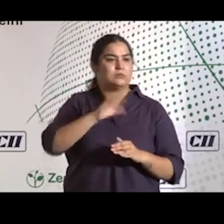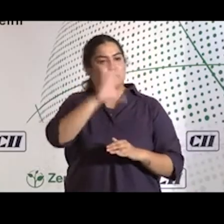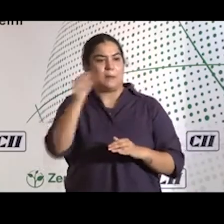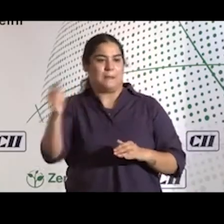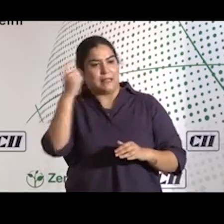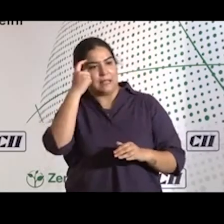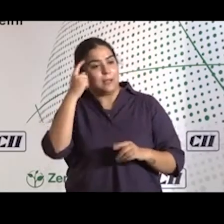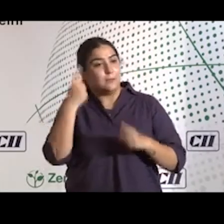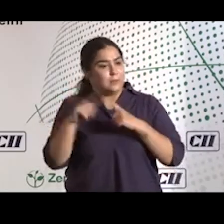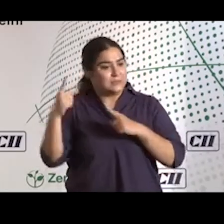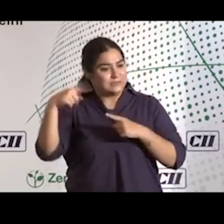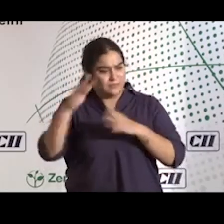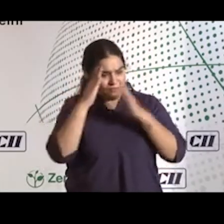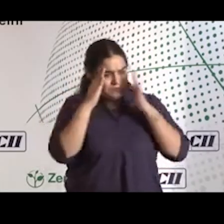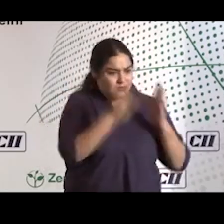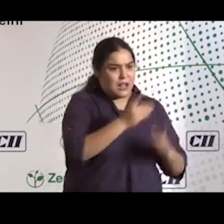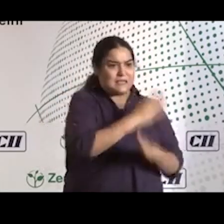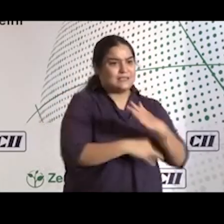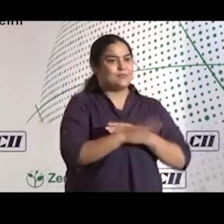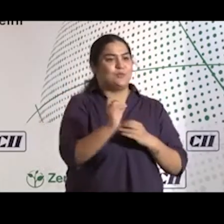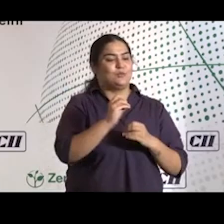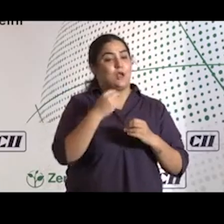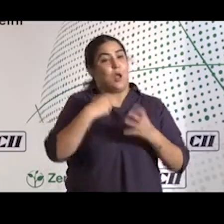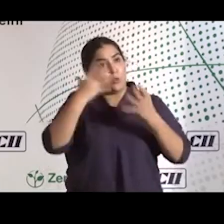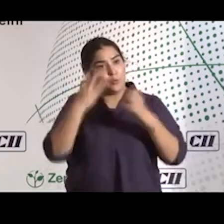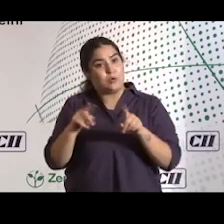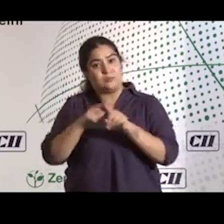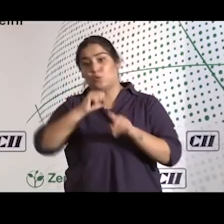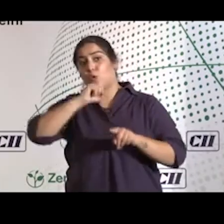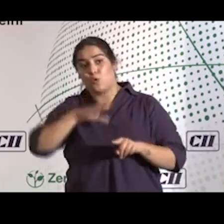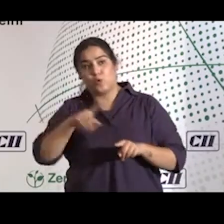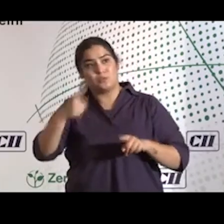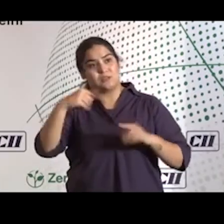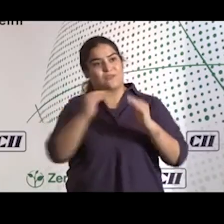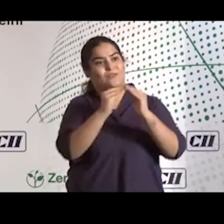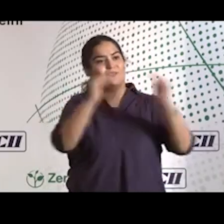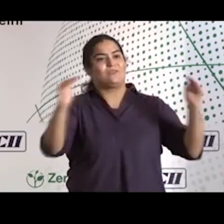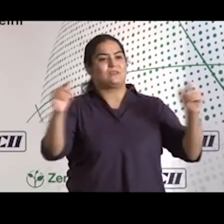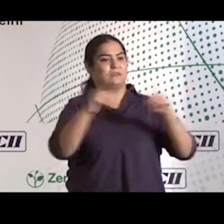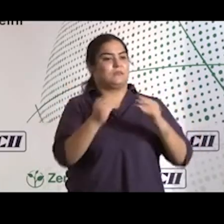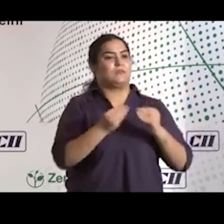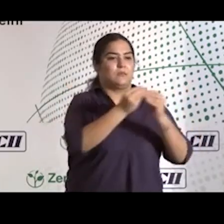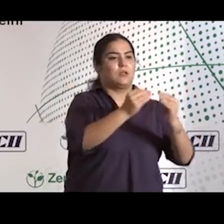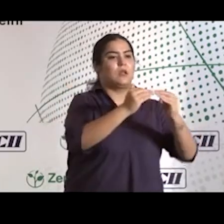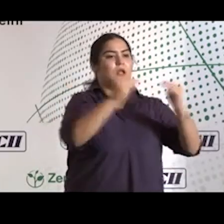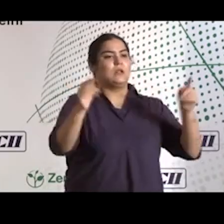should try and bridge that gap through this information that we can provide them, give them a problem solving.